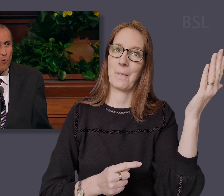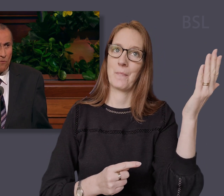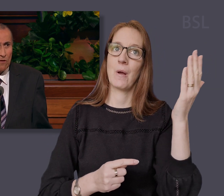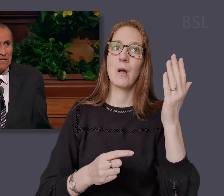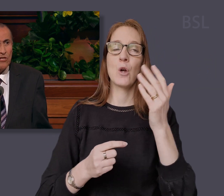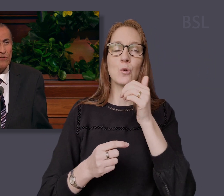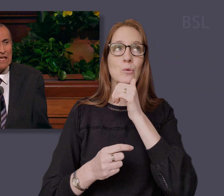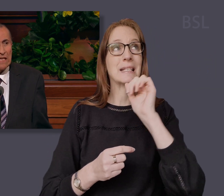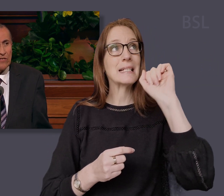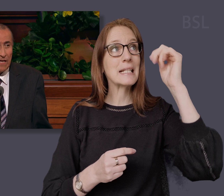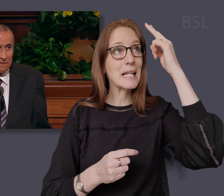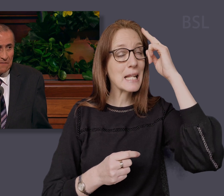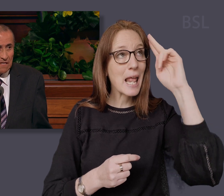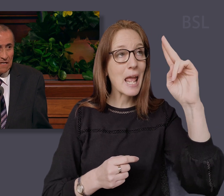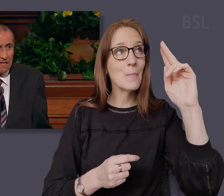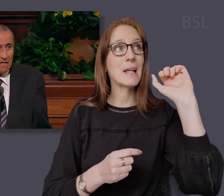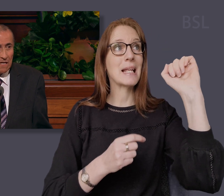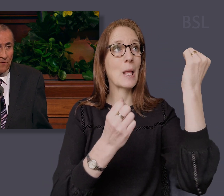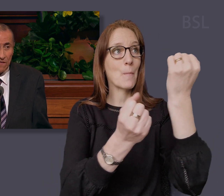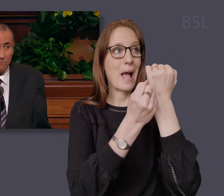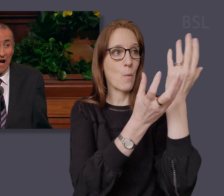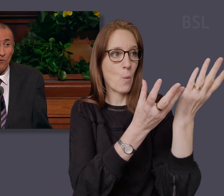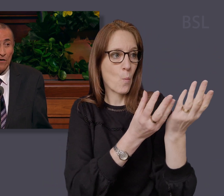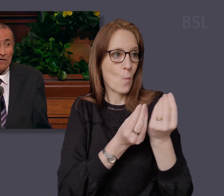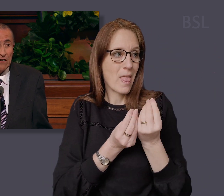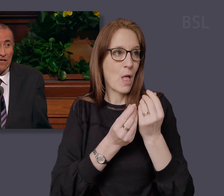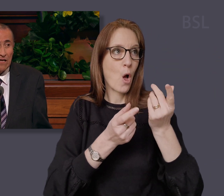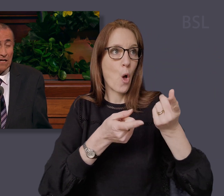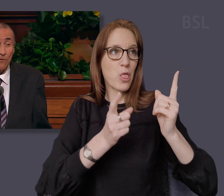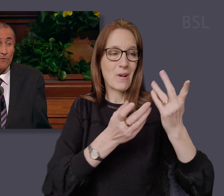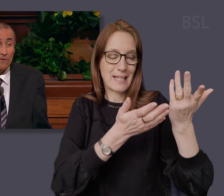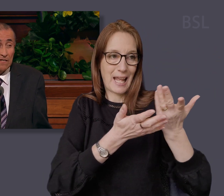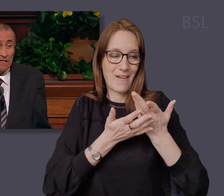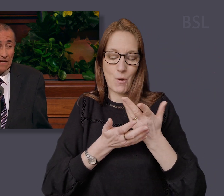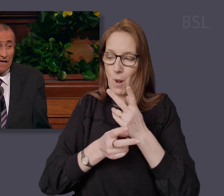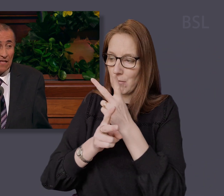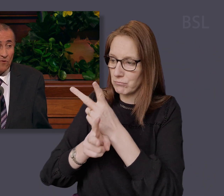We will minister in His name, with His power and authority,